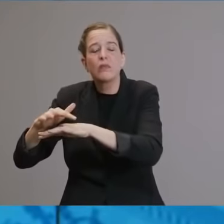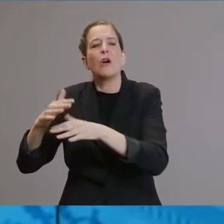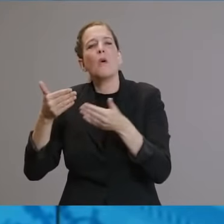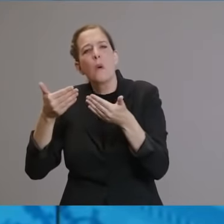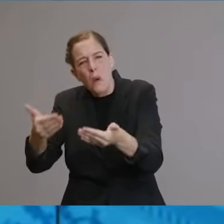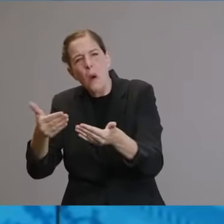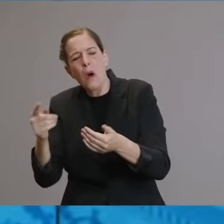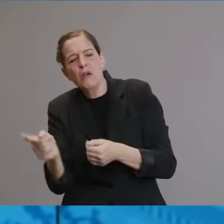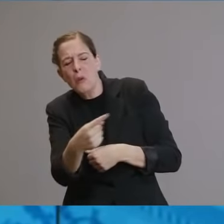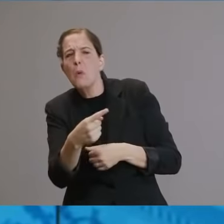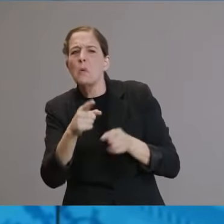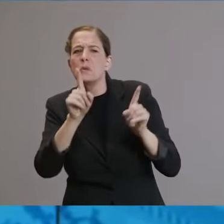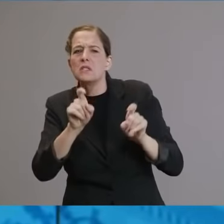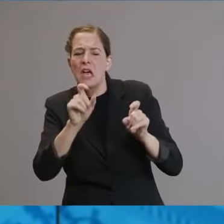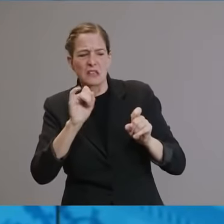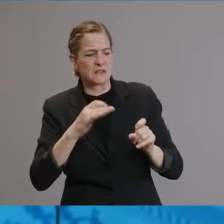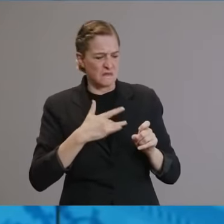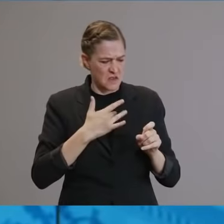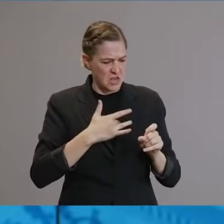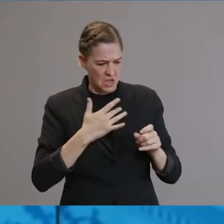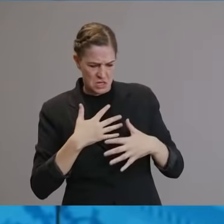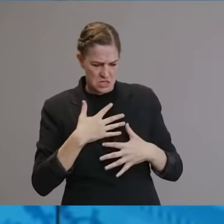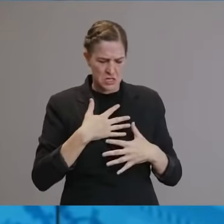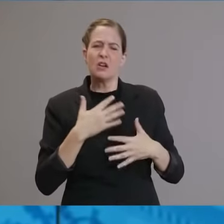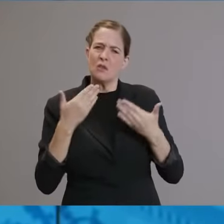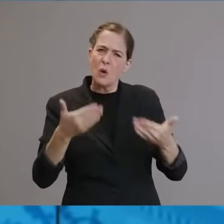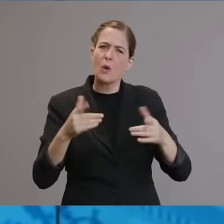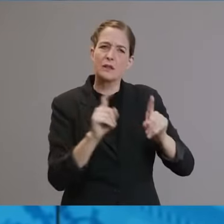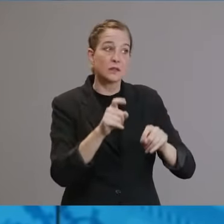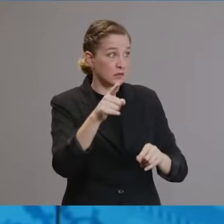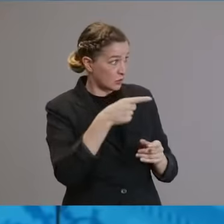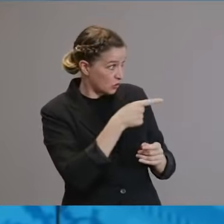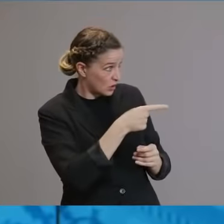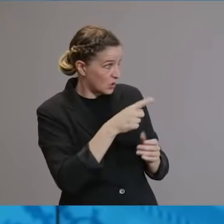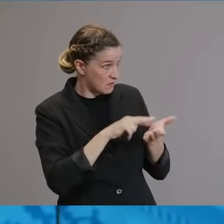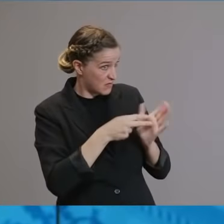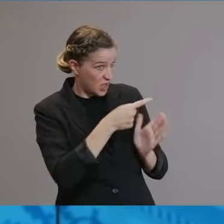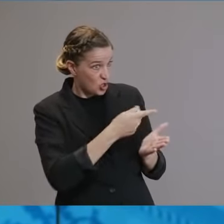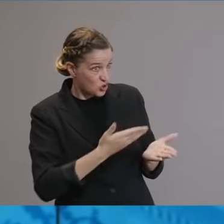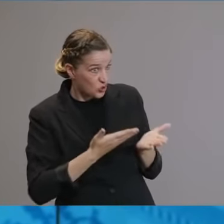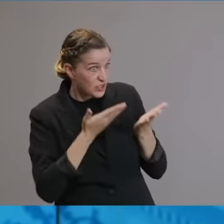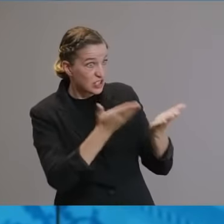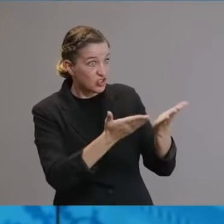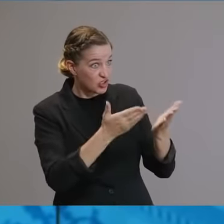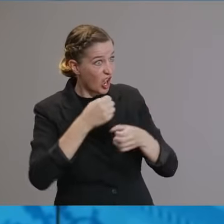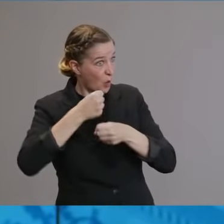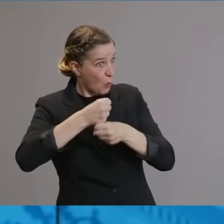I WOULD. BECAUSE NOW WE HAVE CAPACITY, BECAUSE WE ARE GOING TO COMPLETE OUR LONG-TERM CARE FACILITIES